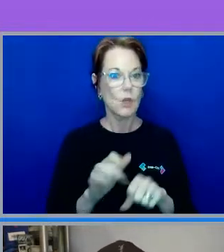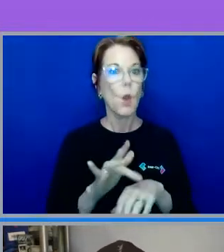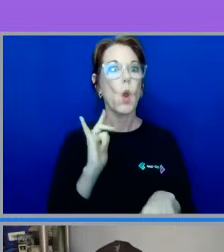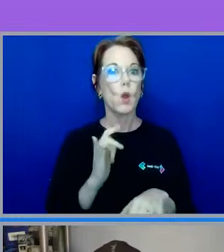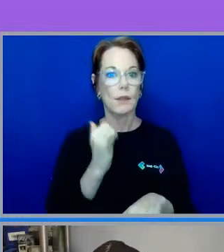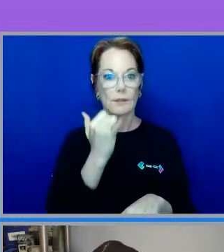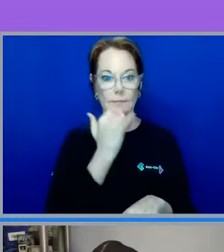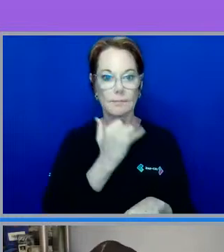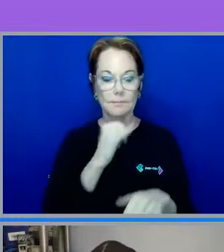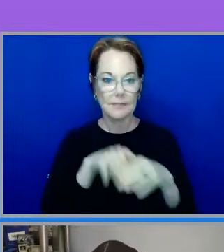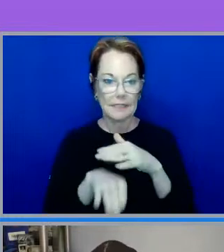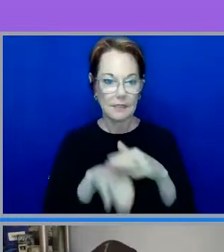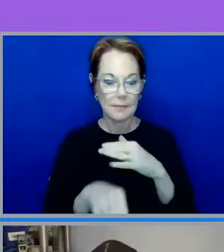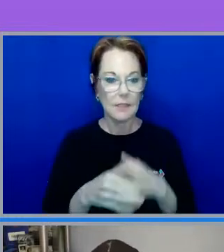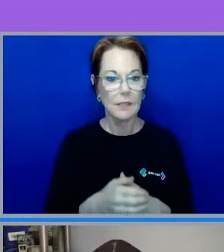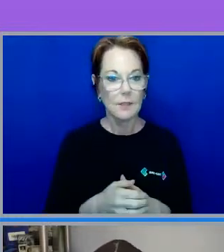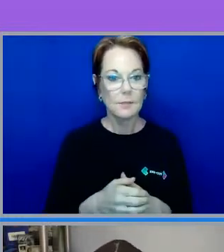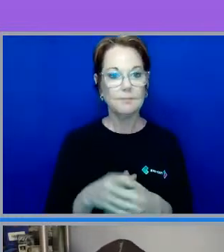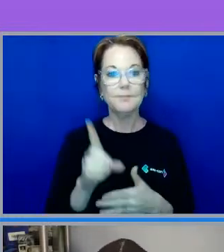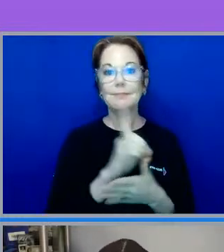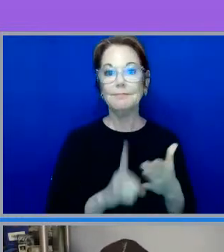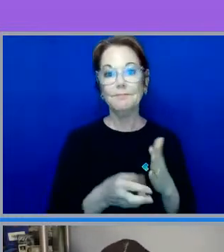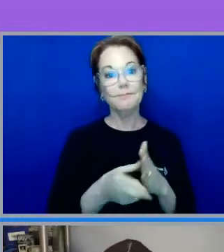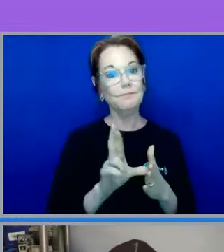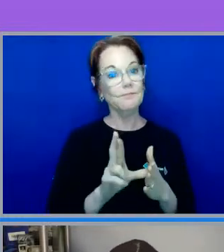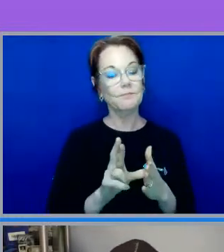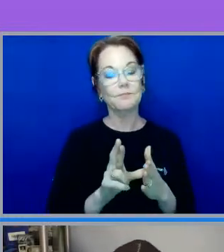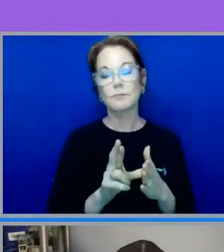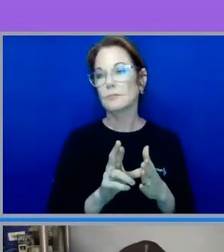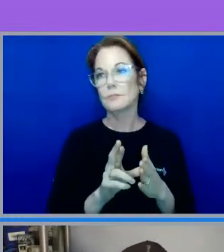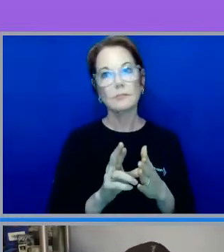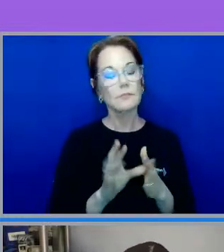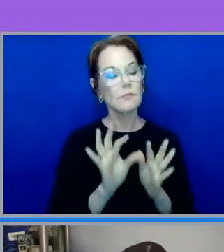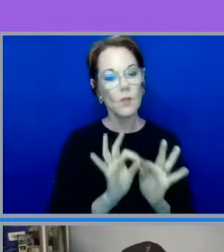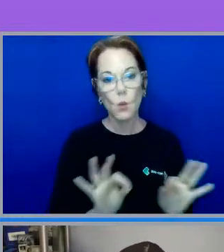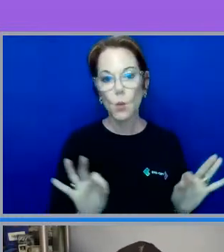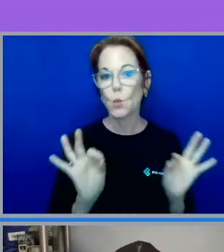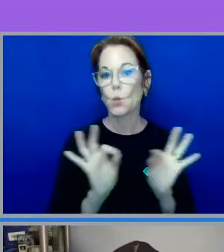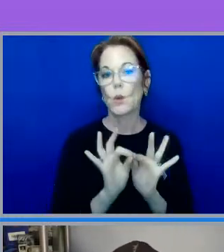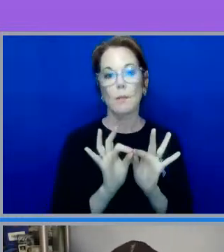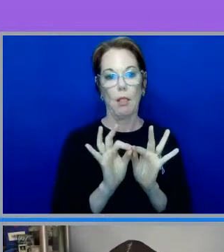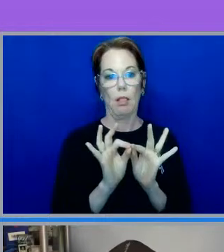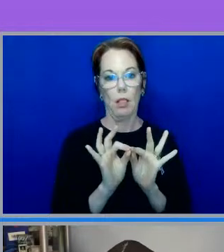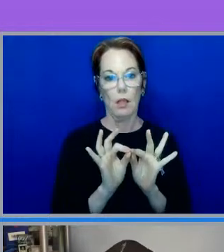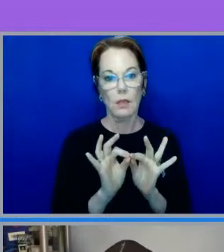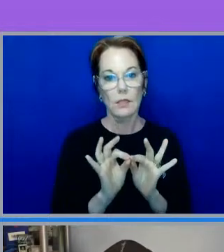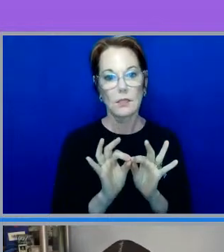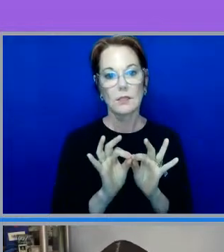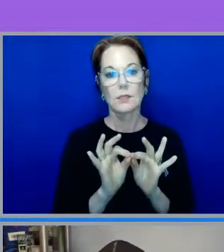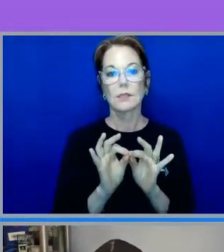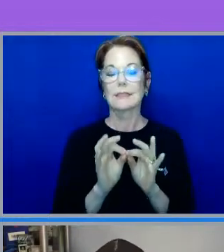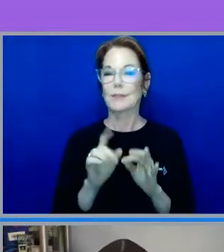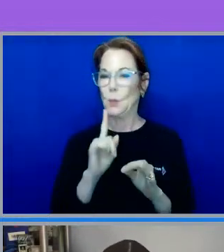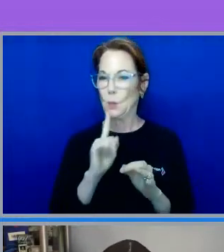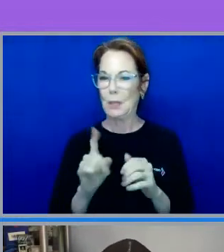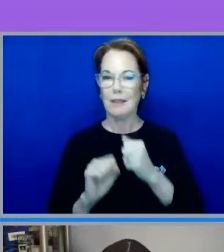the development flow design review is critical. Creating designs which can be made